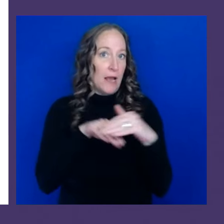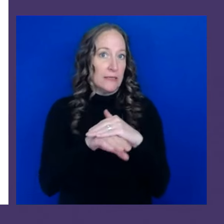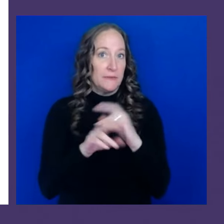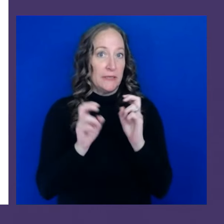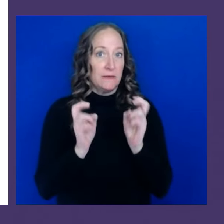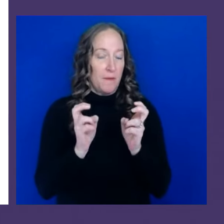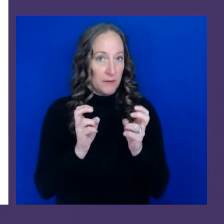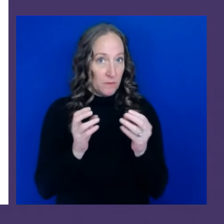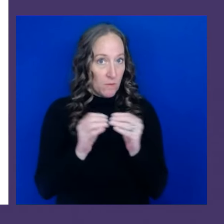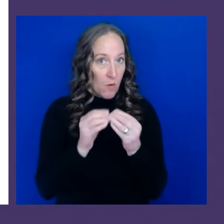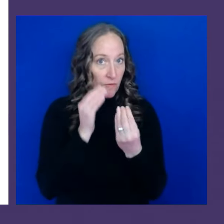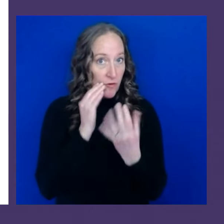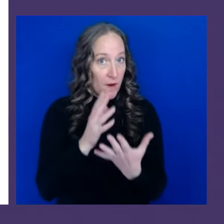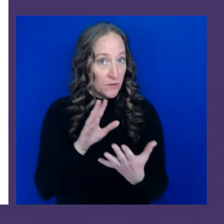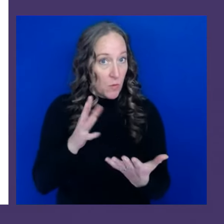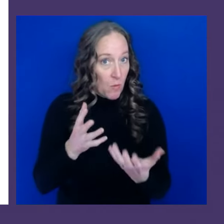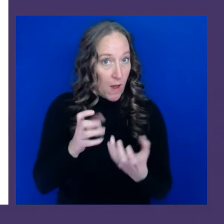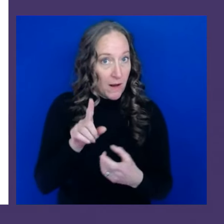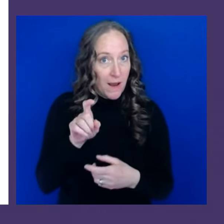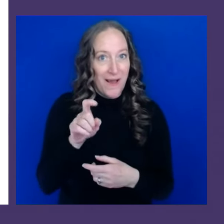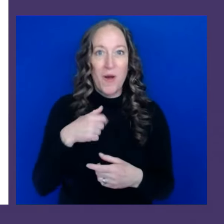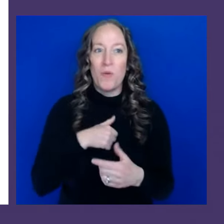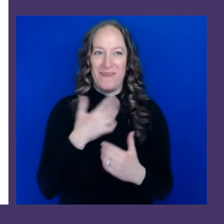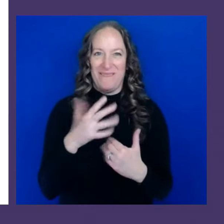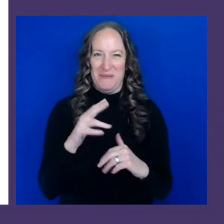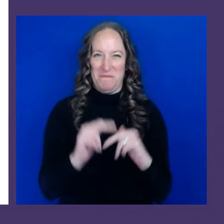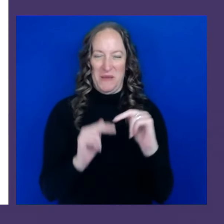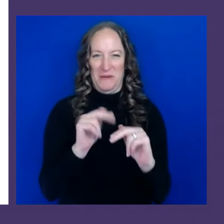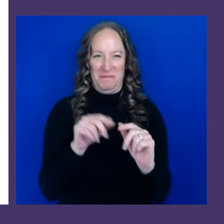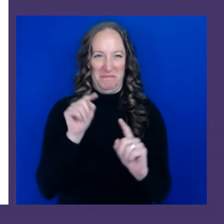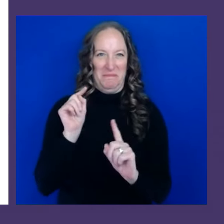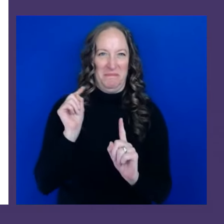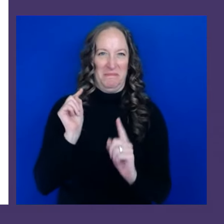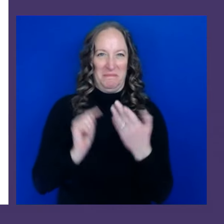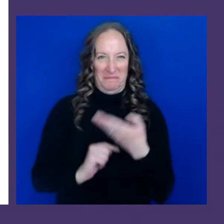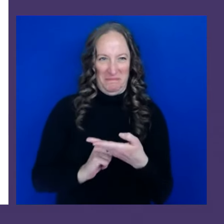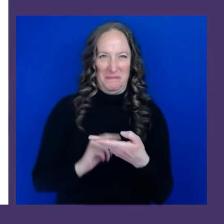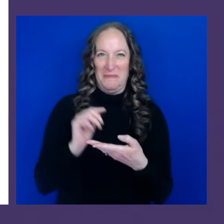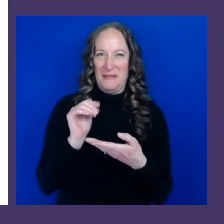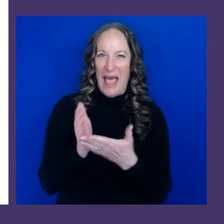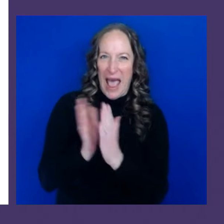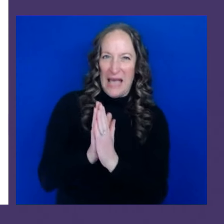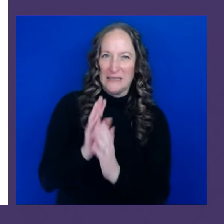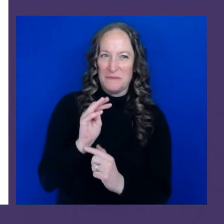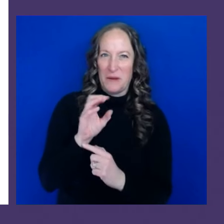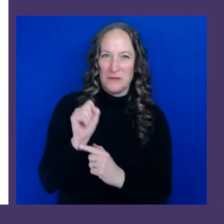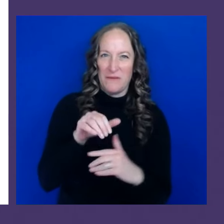We built the Ask Microsoft Accessibility Bot to be able to help you with all of these different needs.